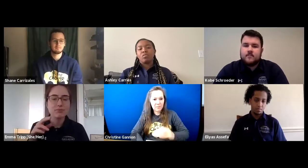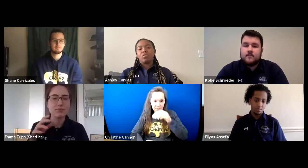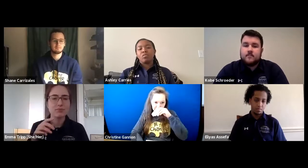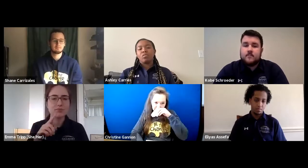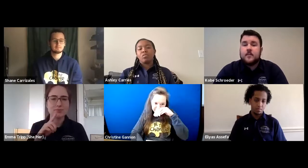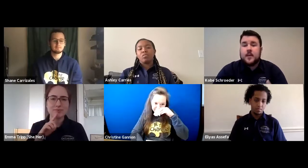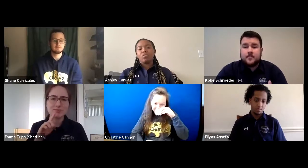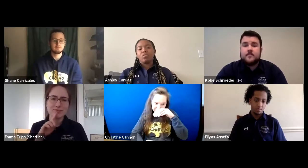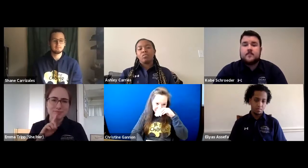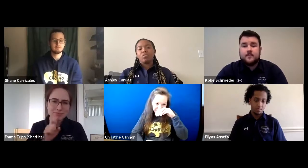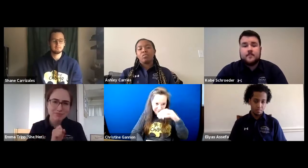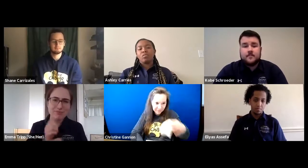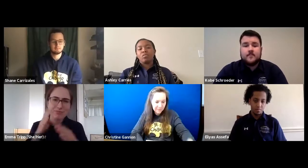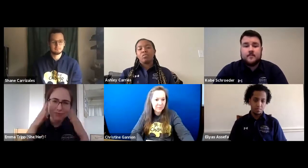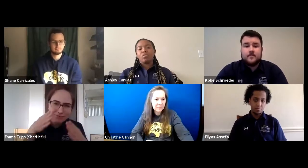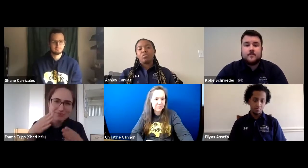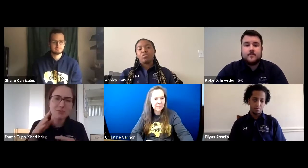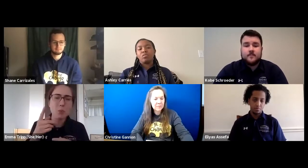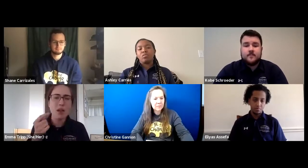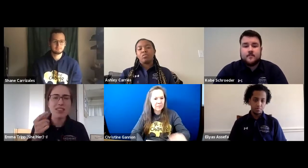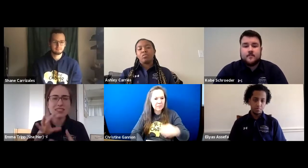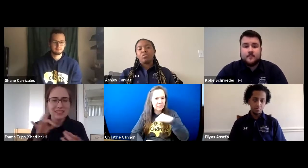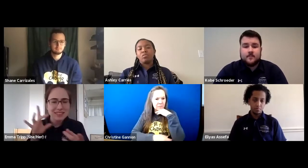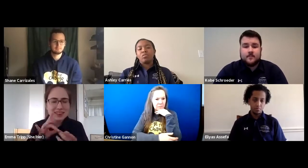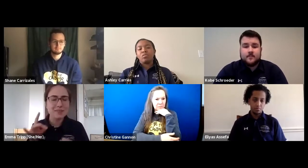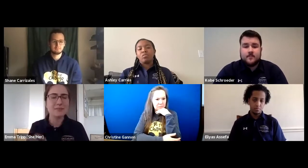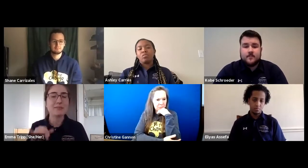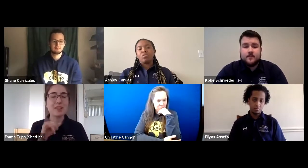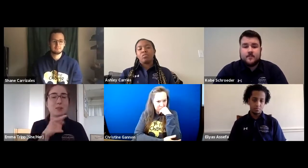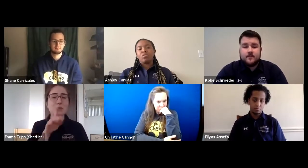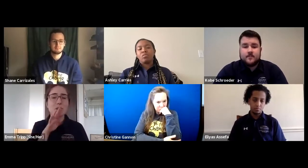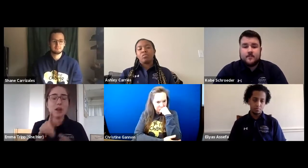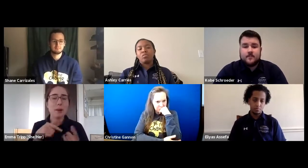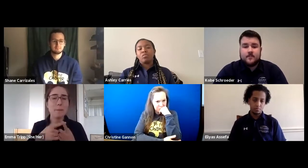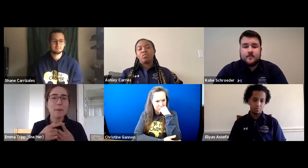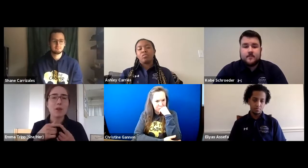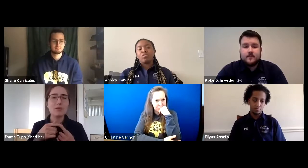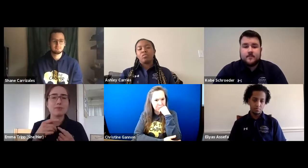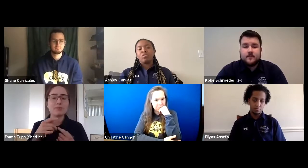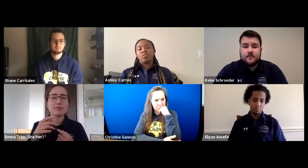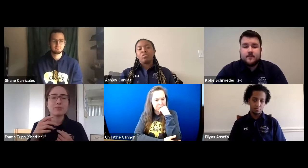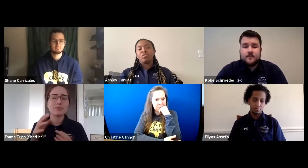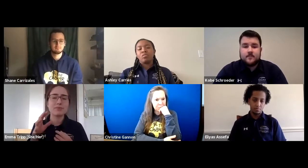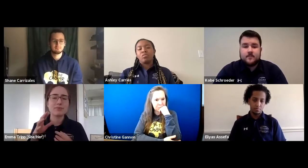Actually paying attention to what they’re saying. Like, you were talking about-